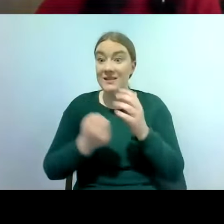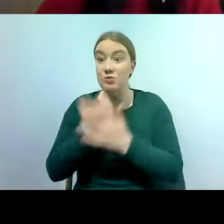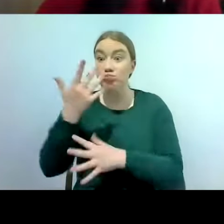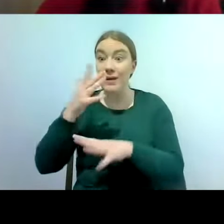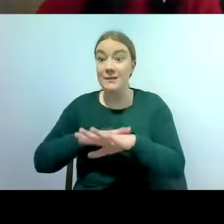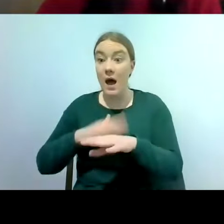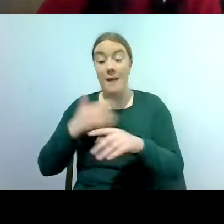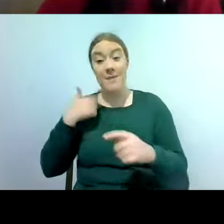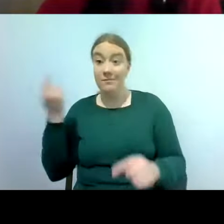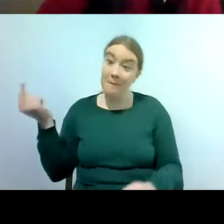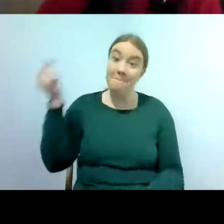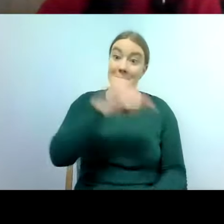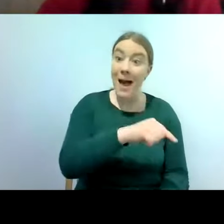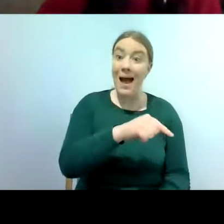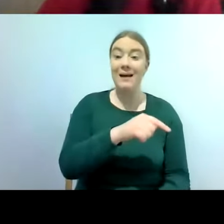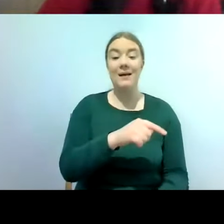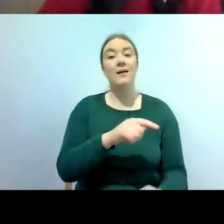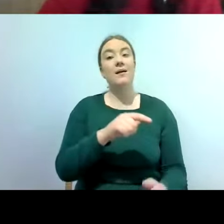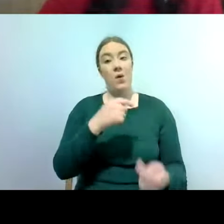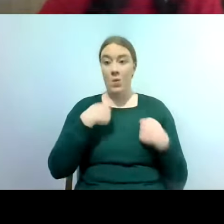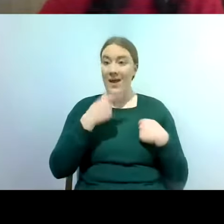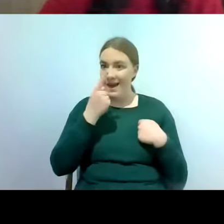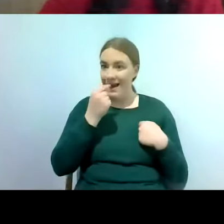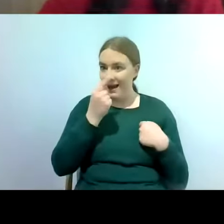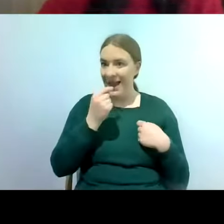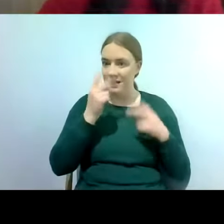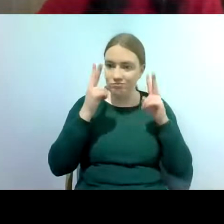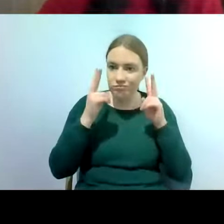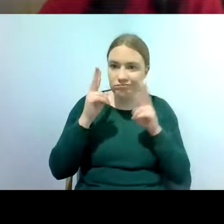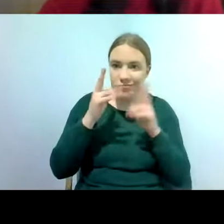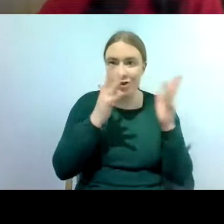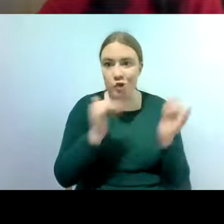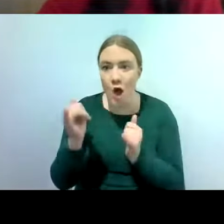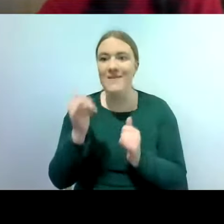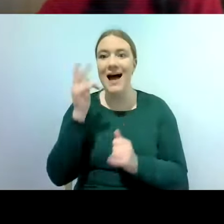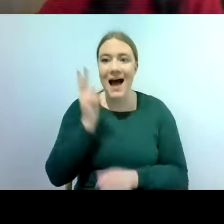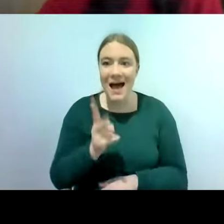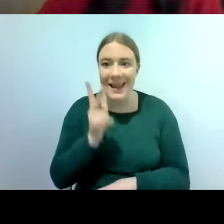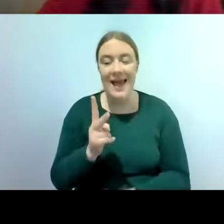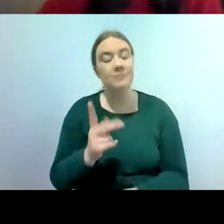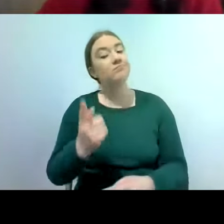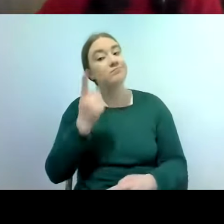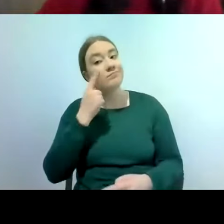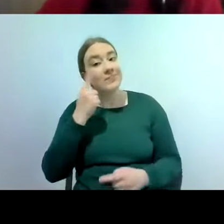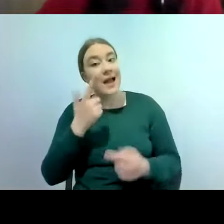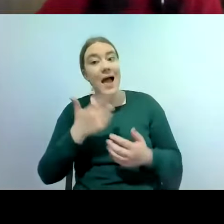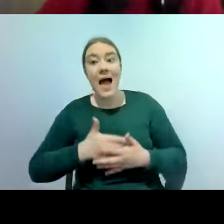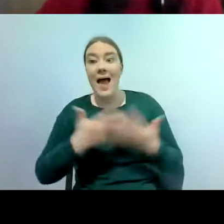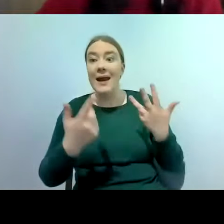um to re-survey and see if there are any new spawning riffles that have arrived